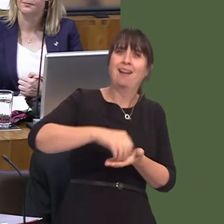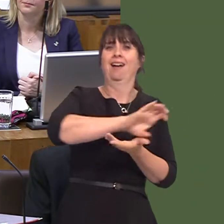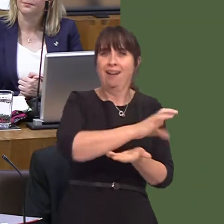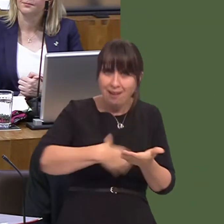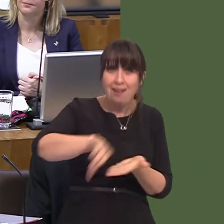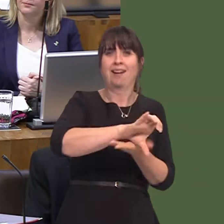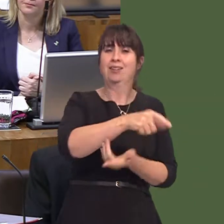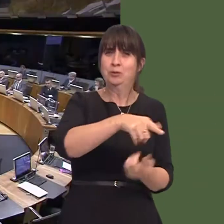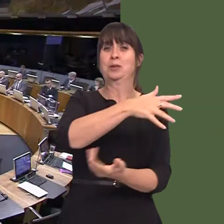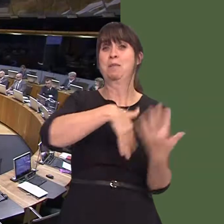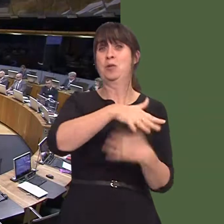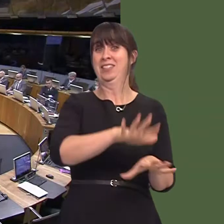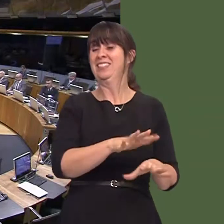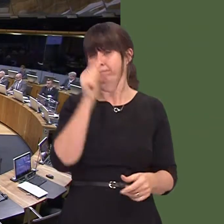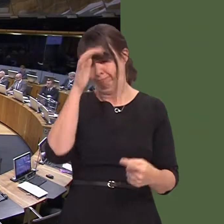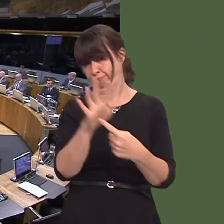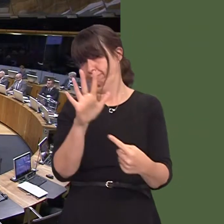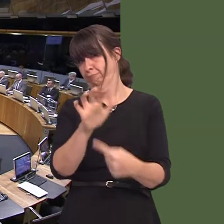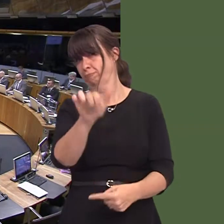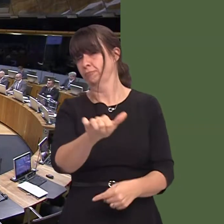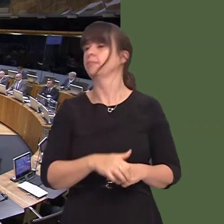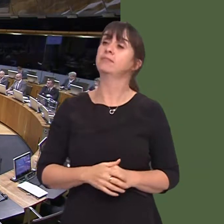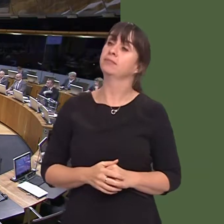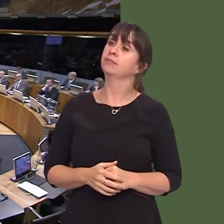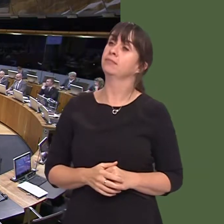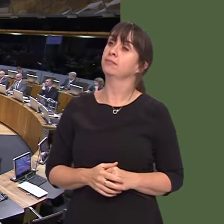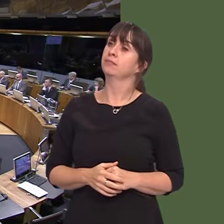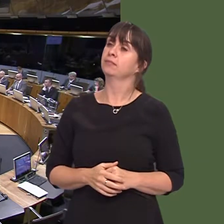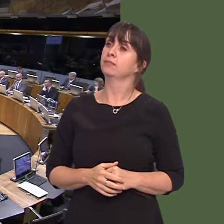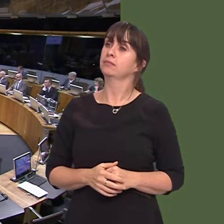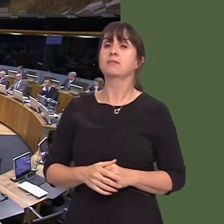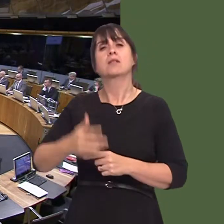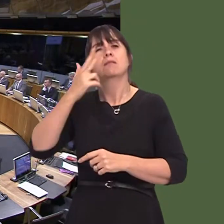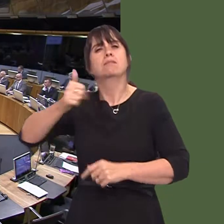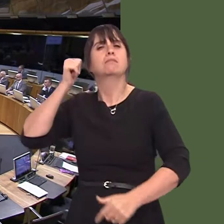Darren Millar: One of the things that has the potential to damage heritage tourism is,